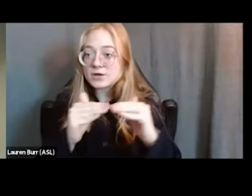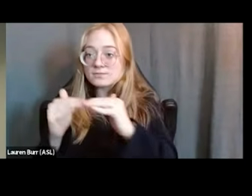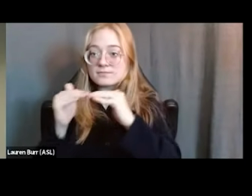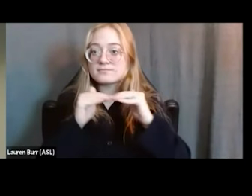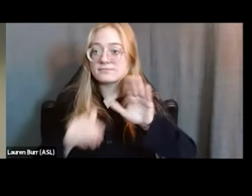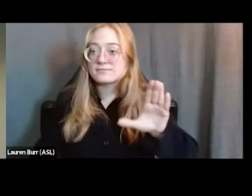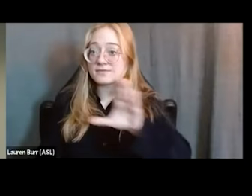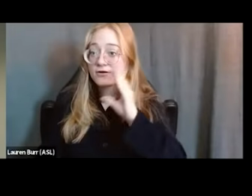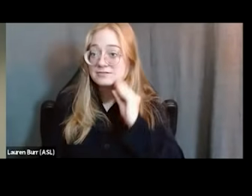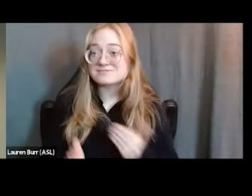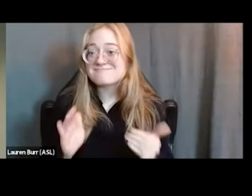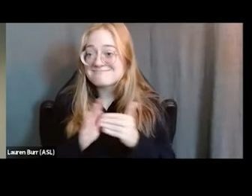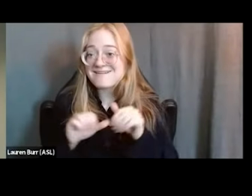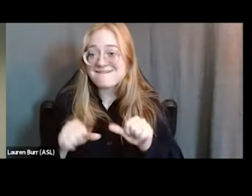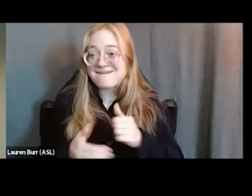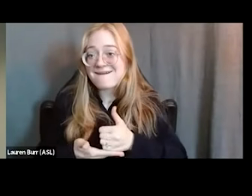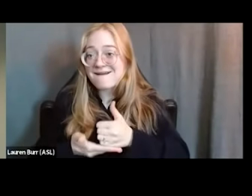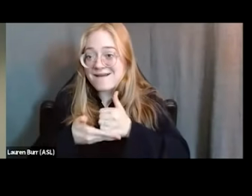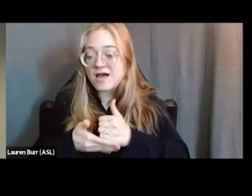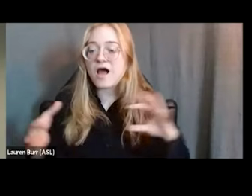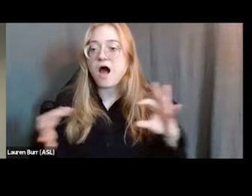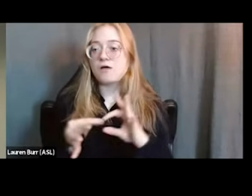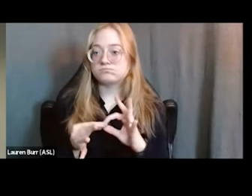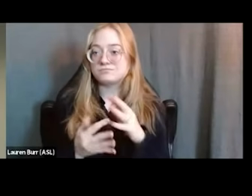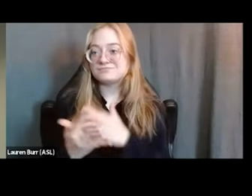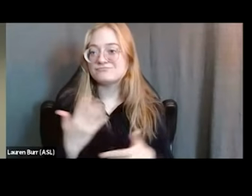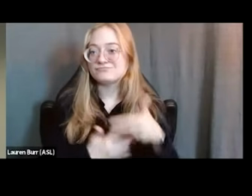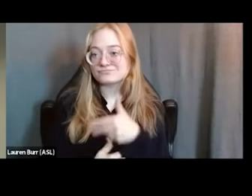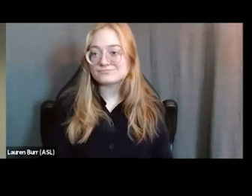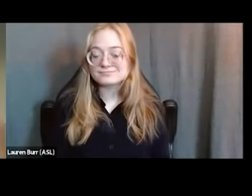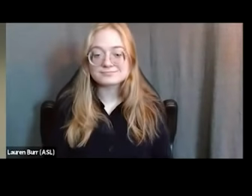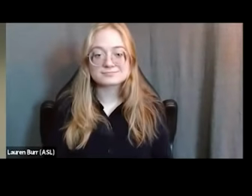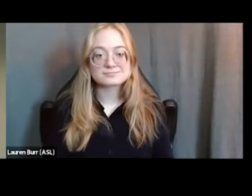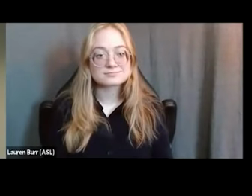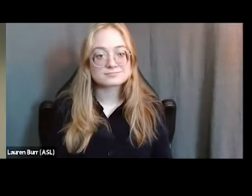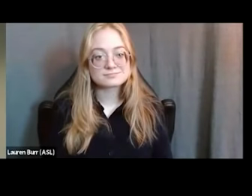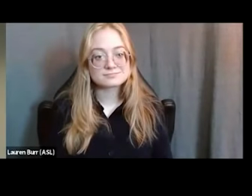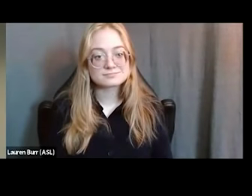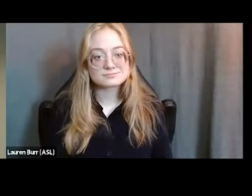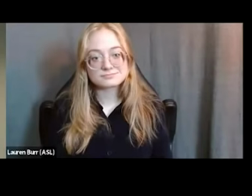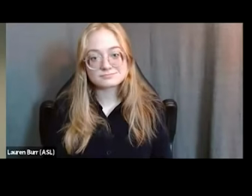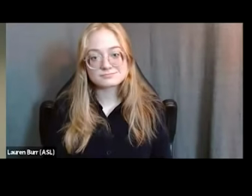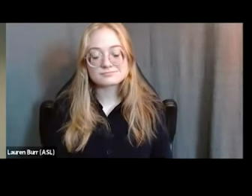again can help create and build that social connection. And then just to reiterate what Courtney said,